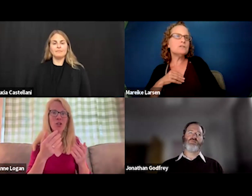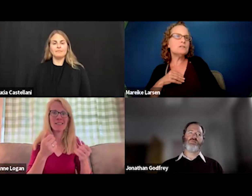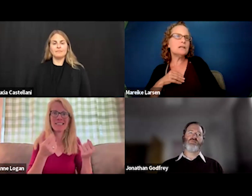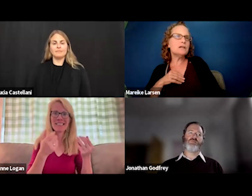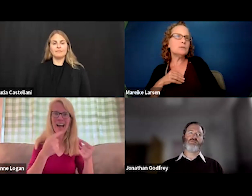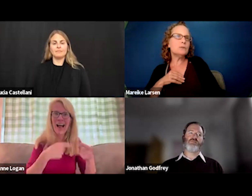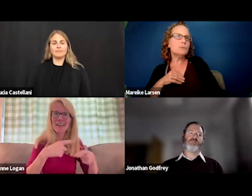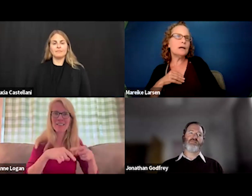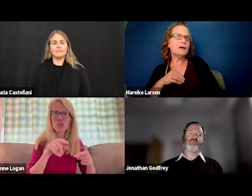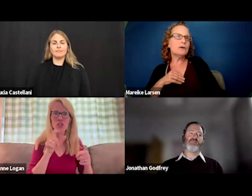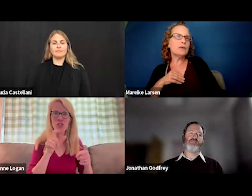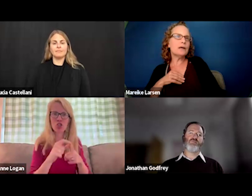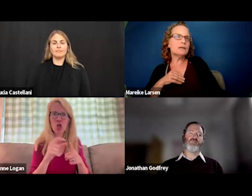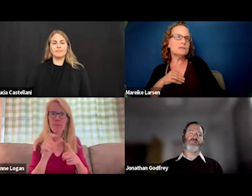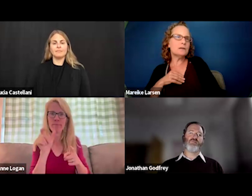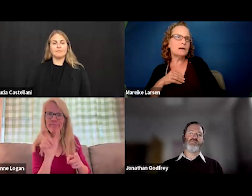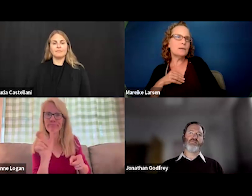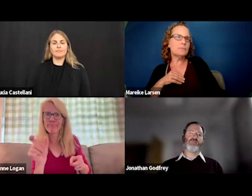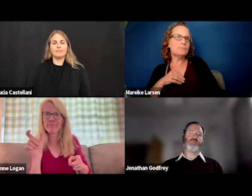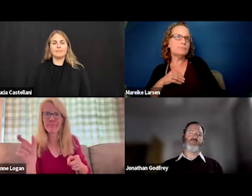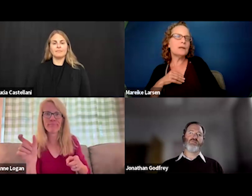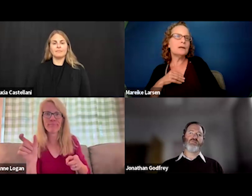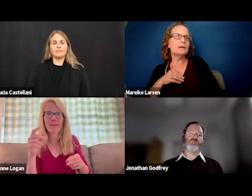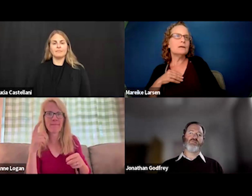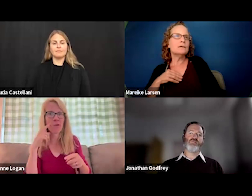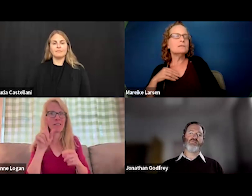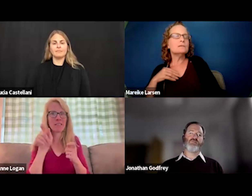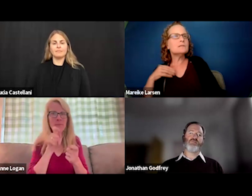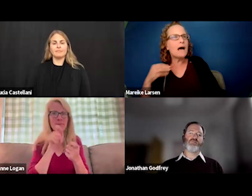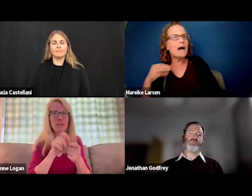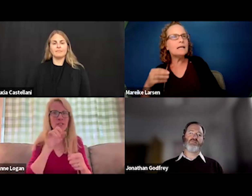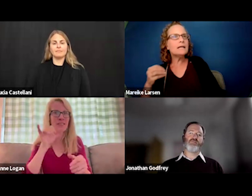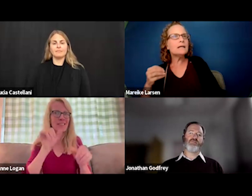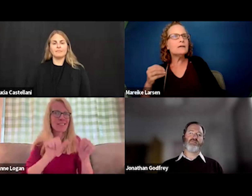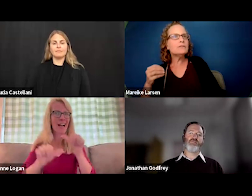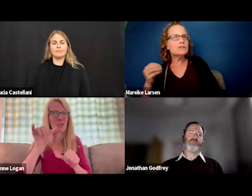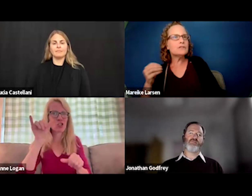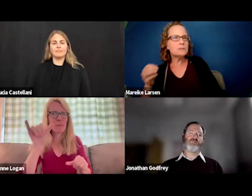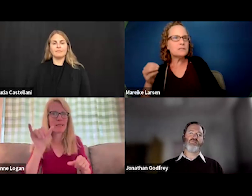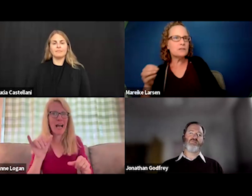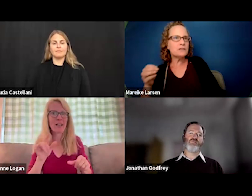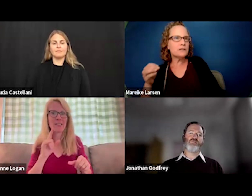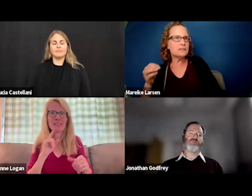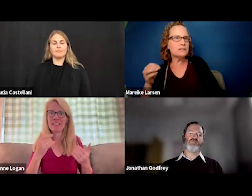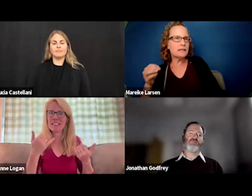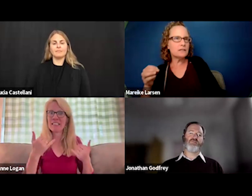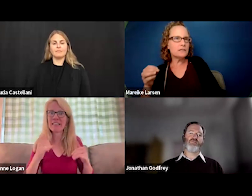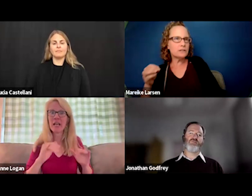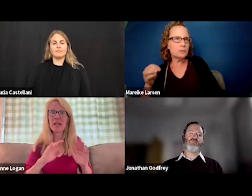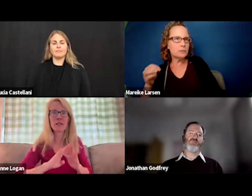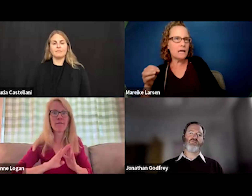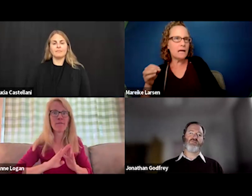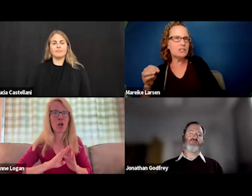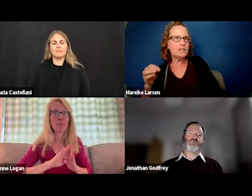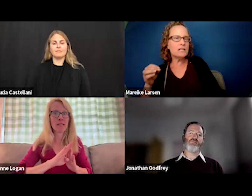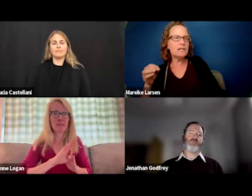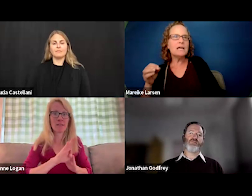I wish that they could be aware that signing for specific scientific terminology